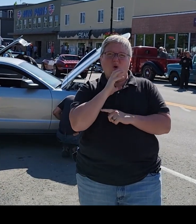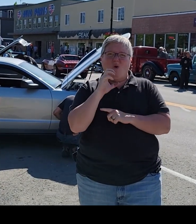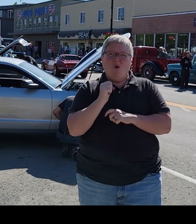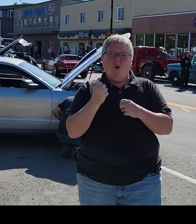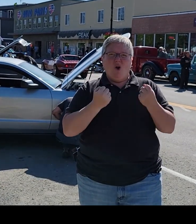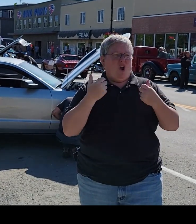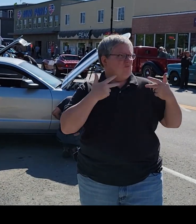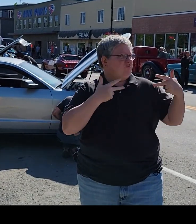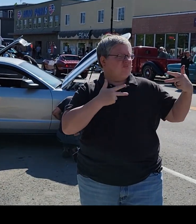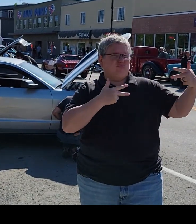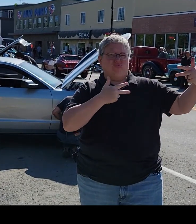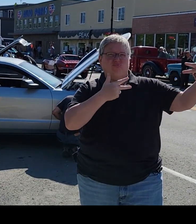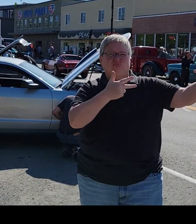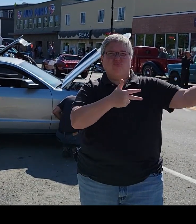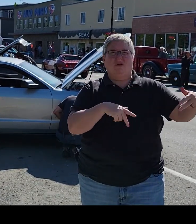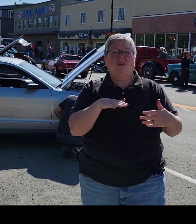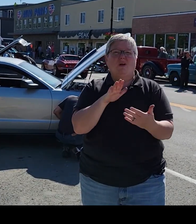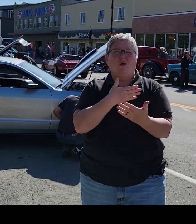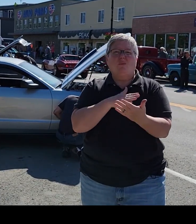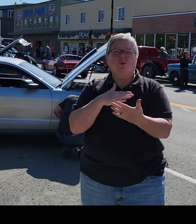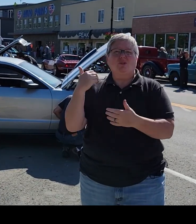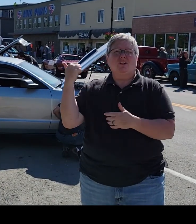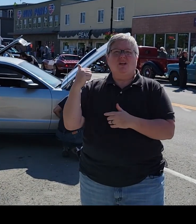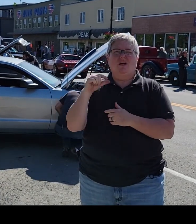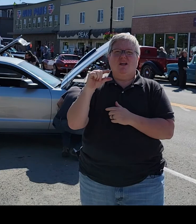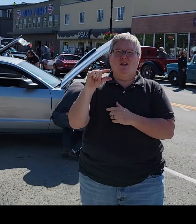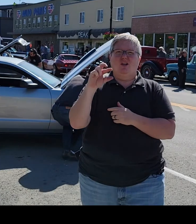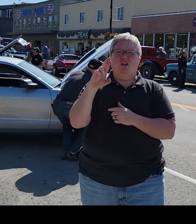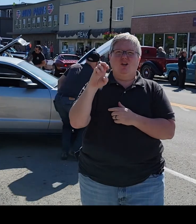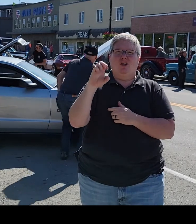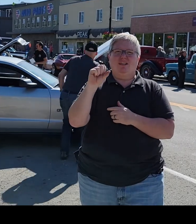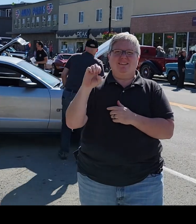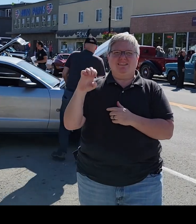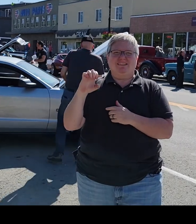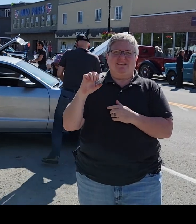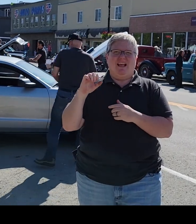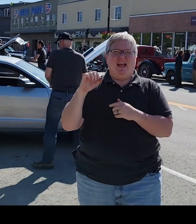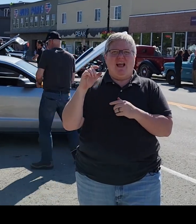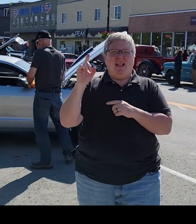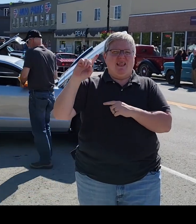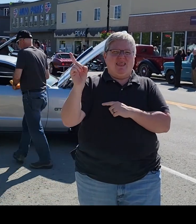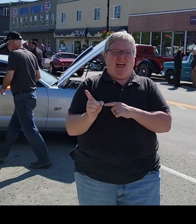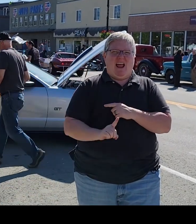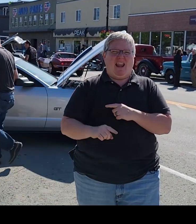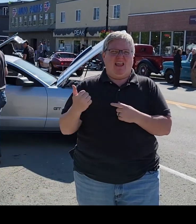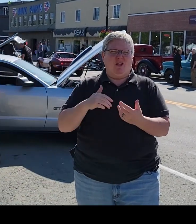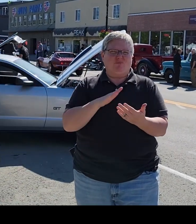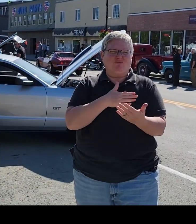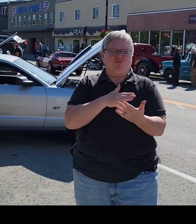Oh there are some old cars parked along the street. The music playing is grease lightning,